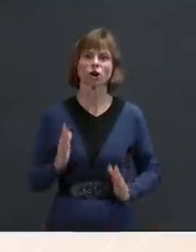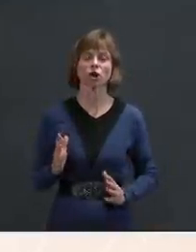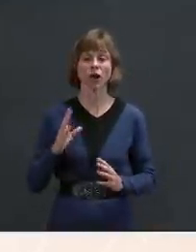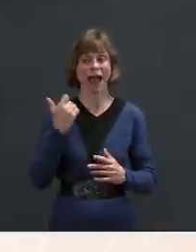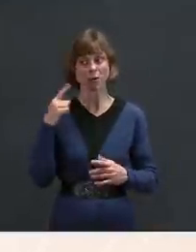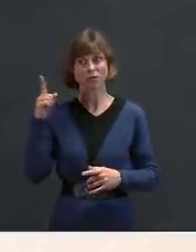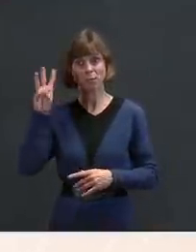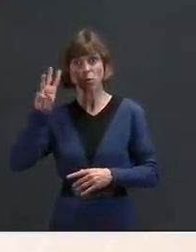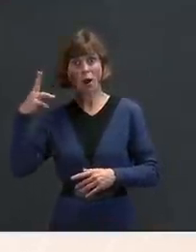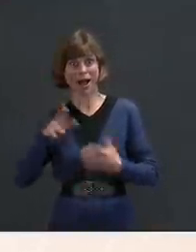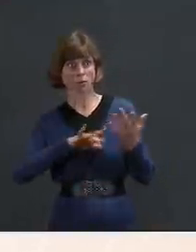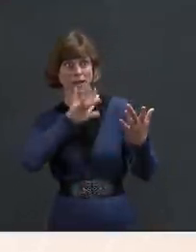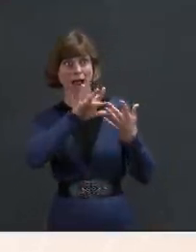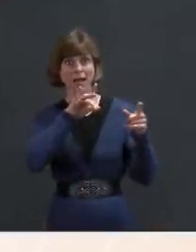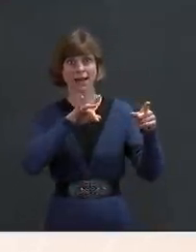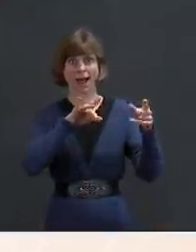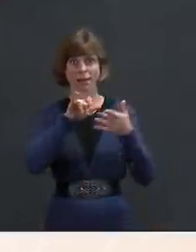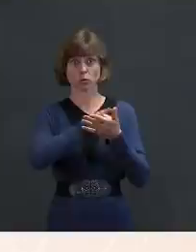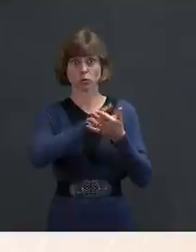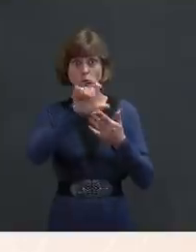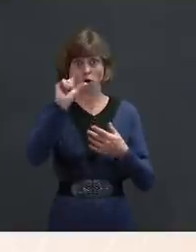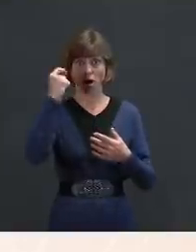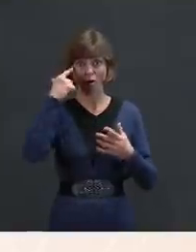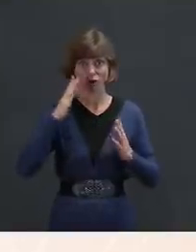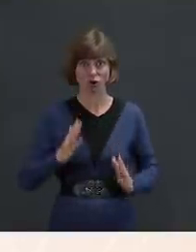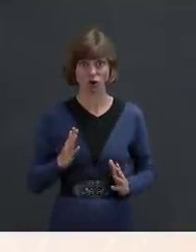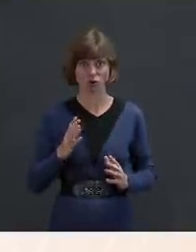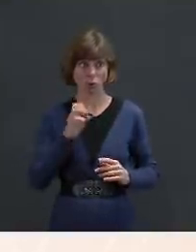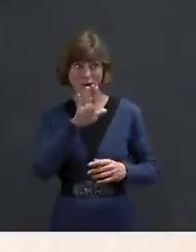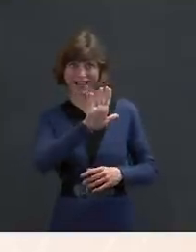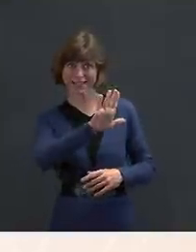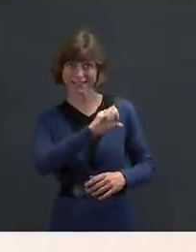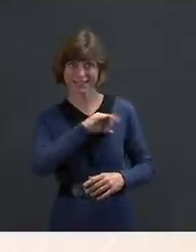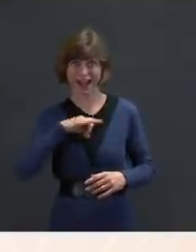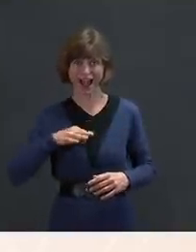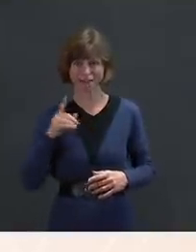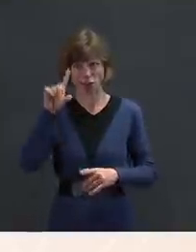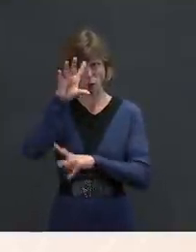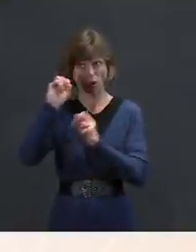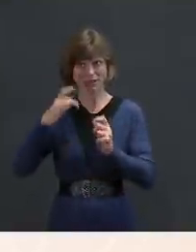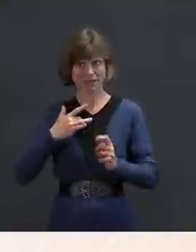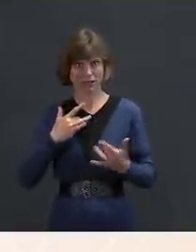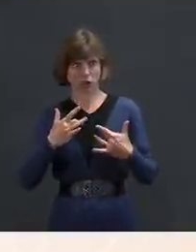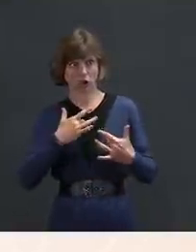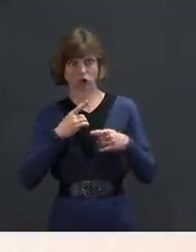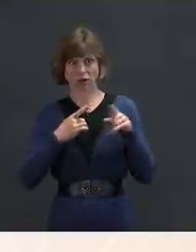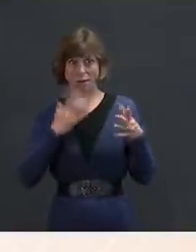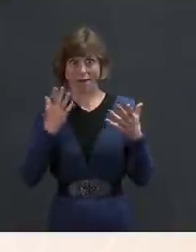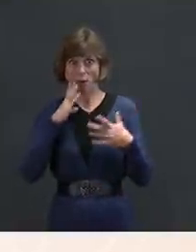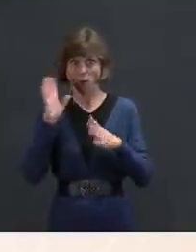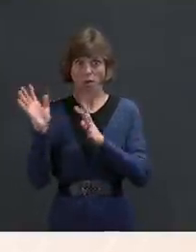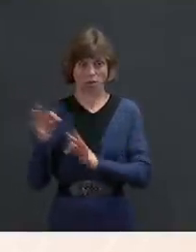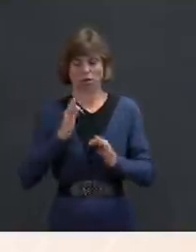to him or anyone on his staff? And then, is the President concerned that this could serve as a distraction from Governor Cuomo's